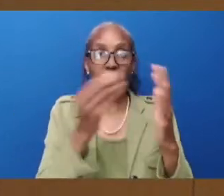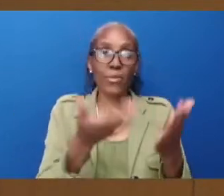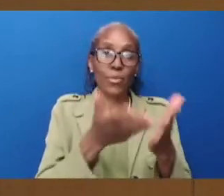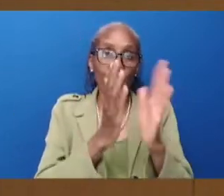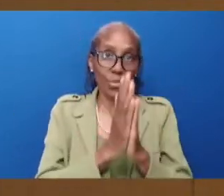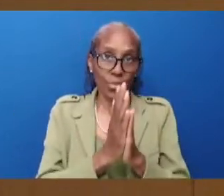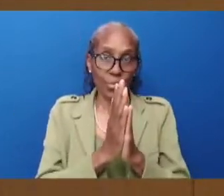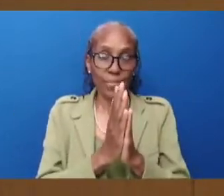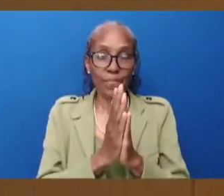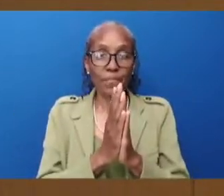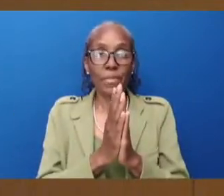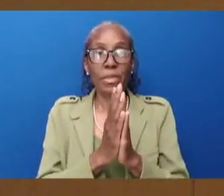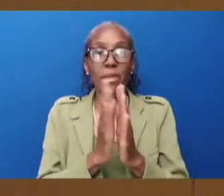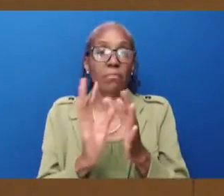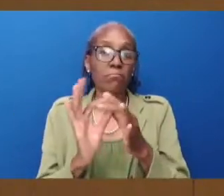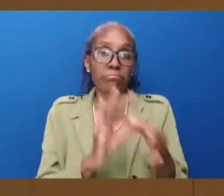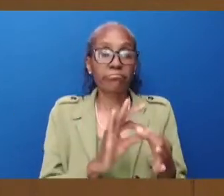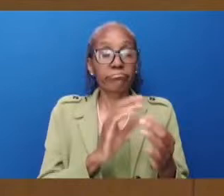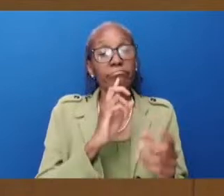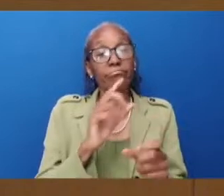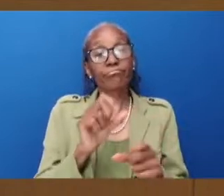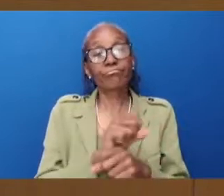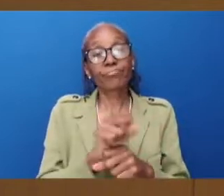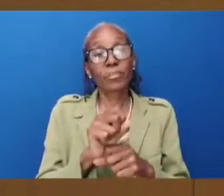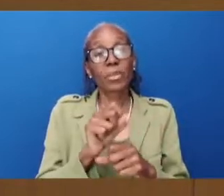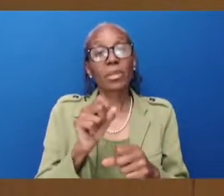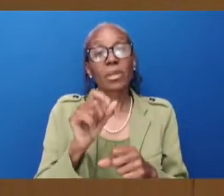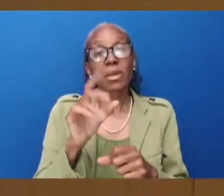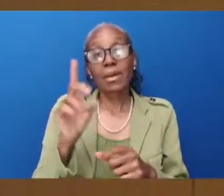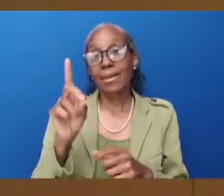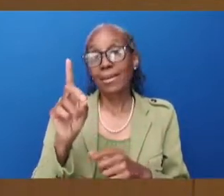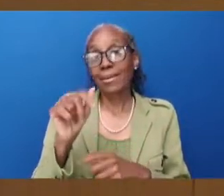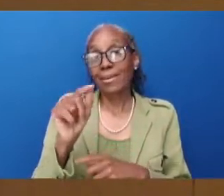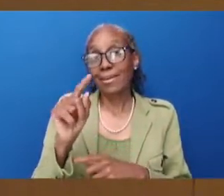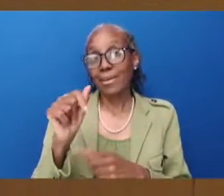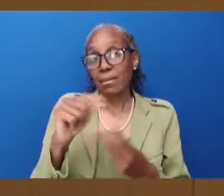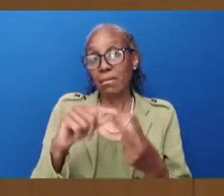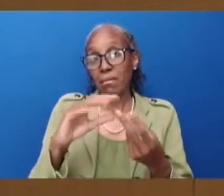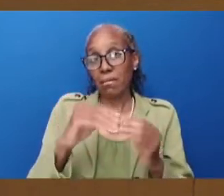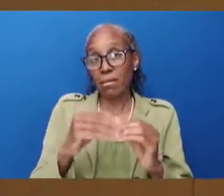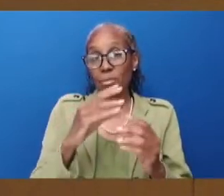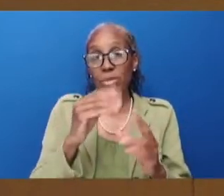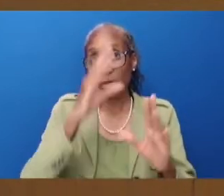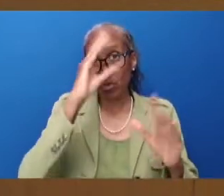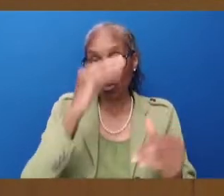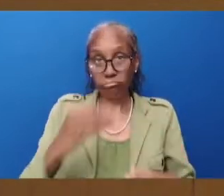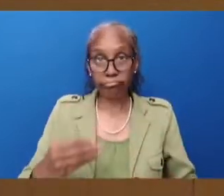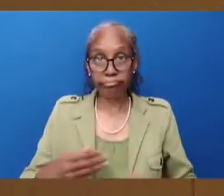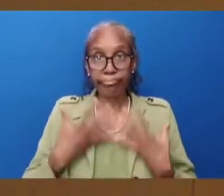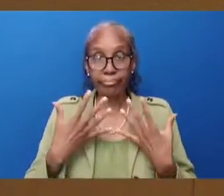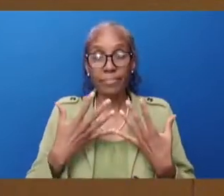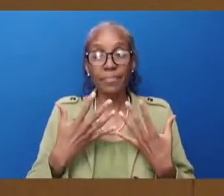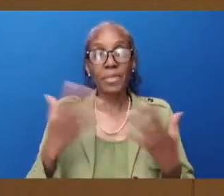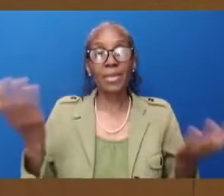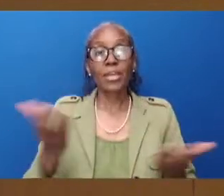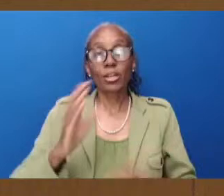I COME BEFORE YOU WITH A VISION